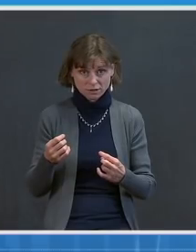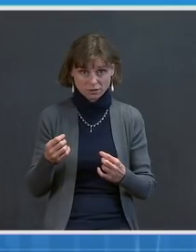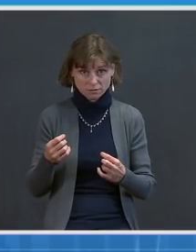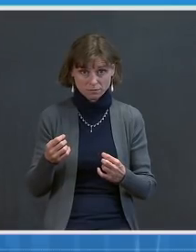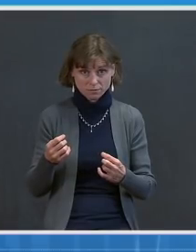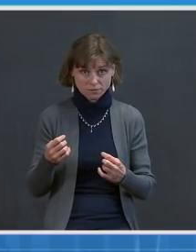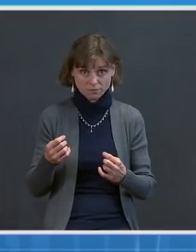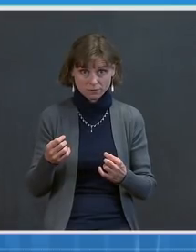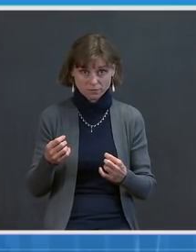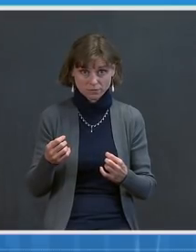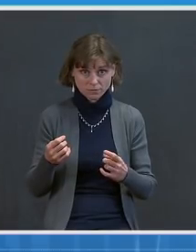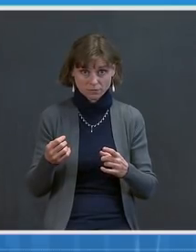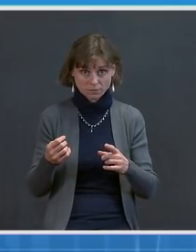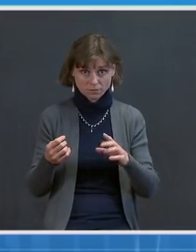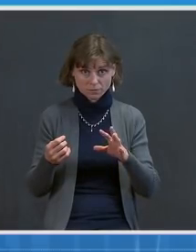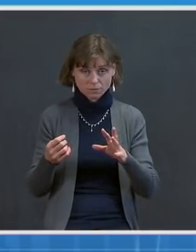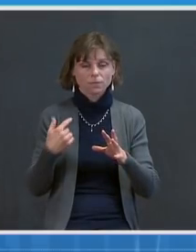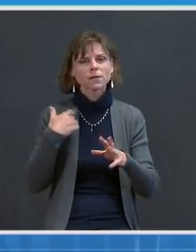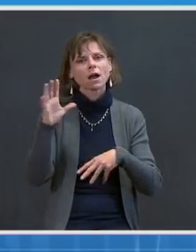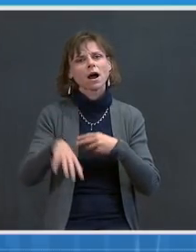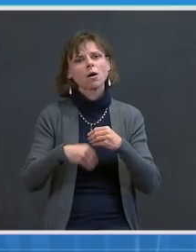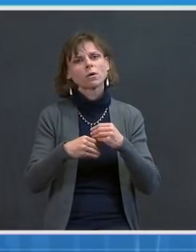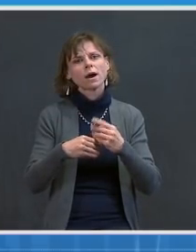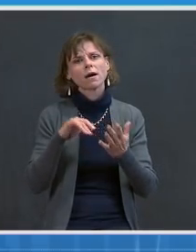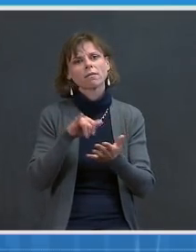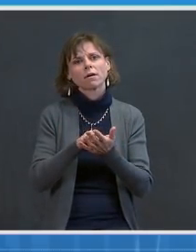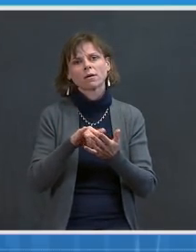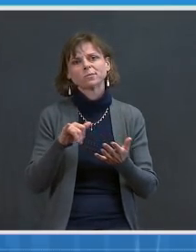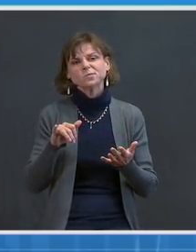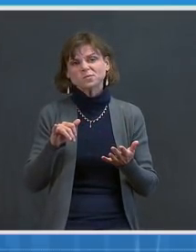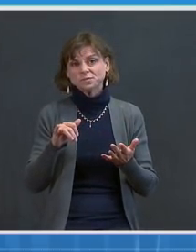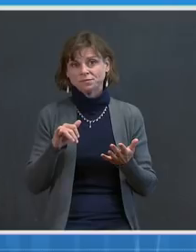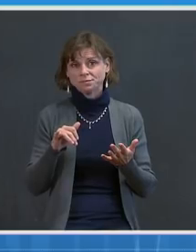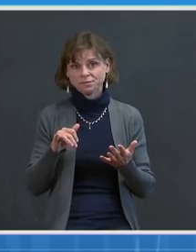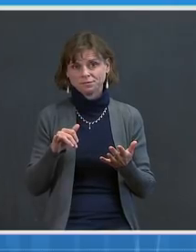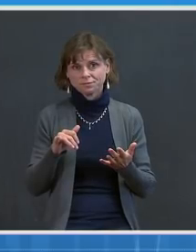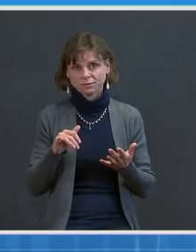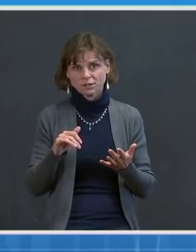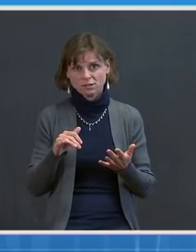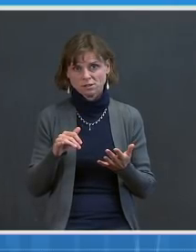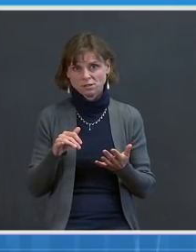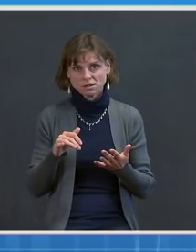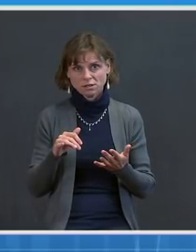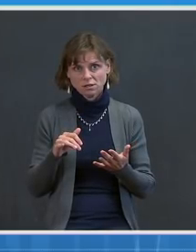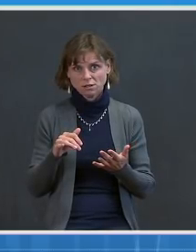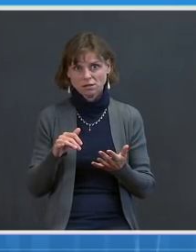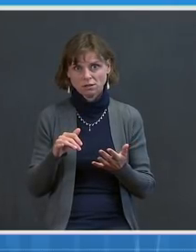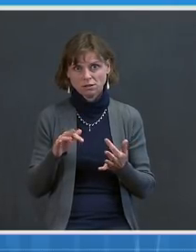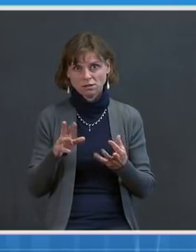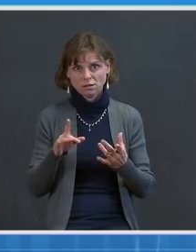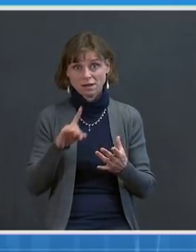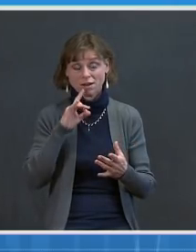Mr. Slavitt: Yes, and I would add that the -- the track record of these vaccines is so good,